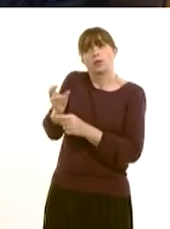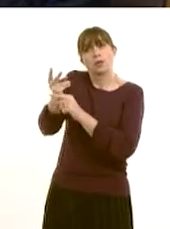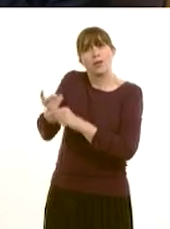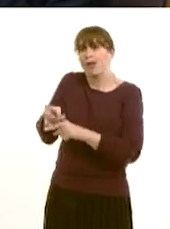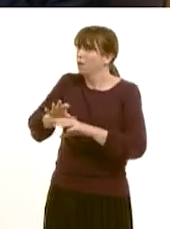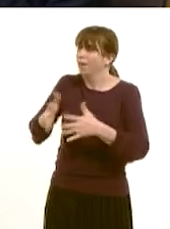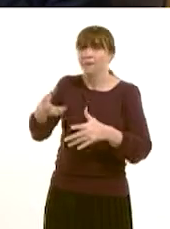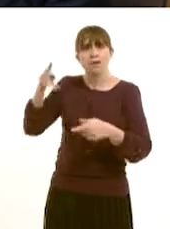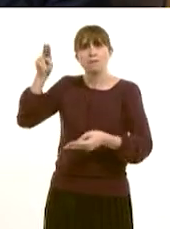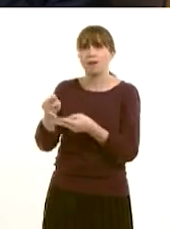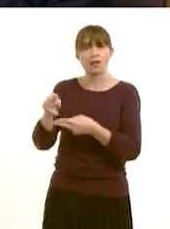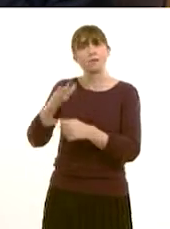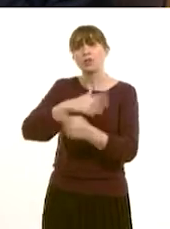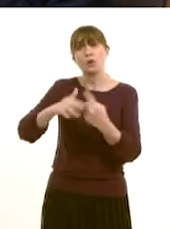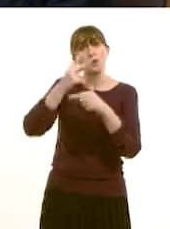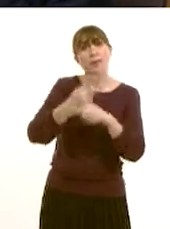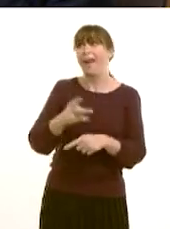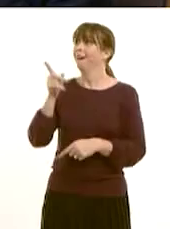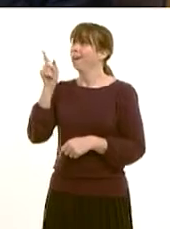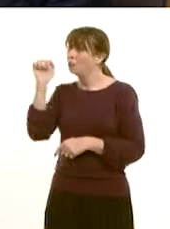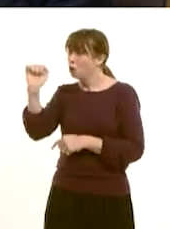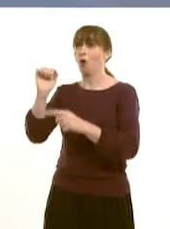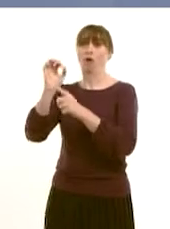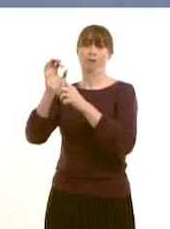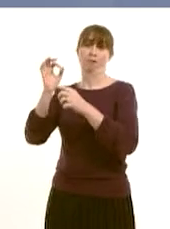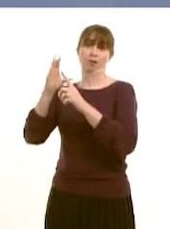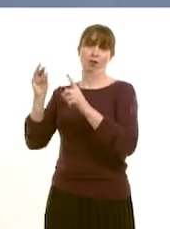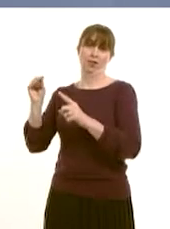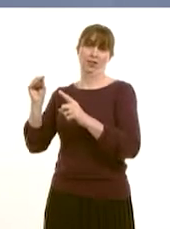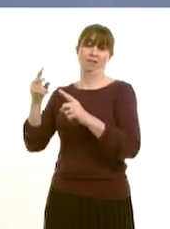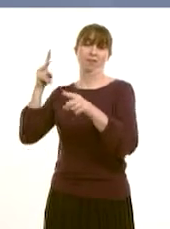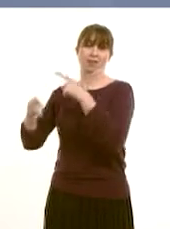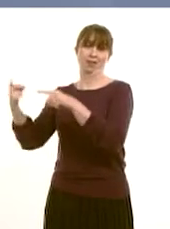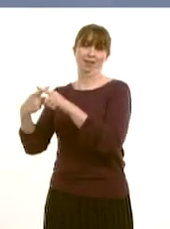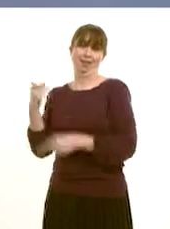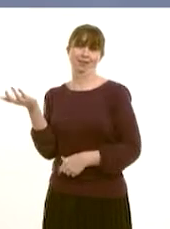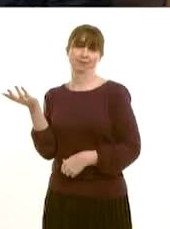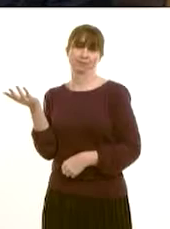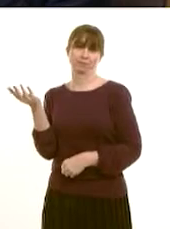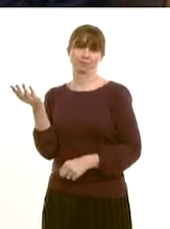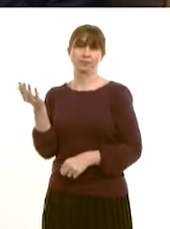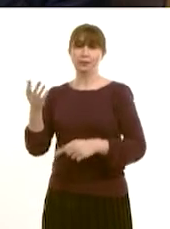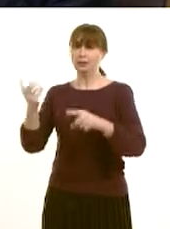funding for social care as the Memberís party has done in England. Social care has been absolutely hammered in England.